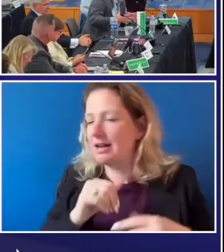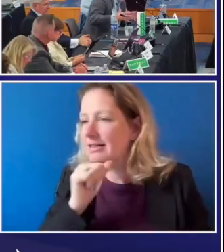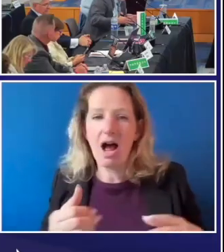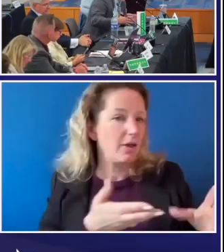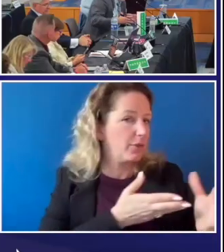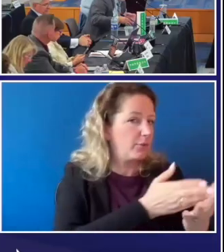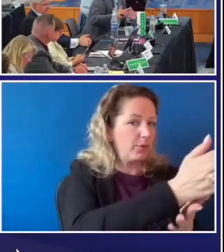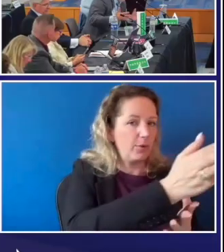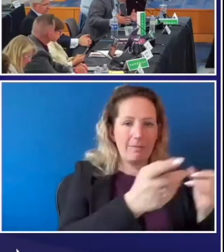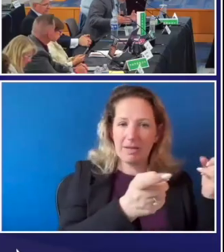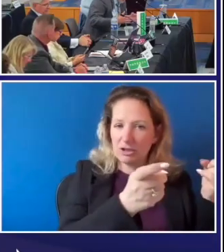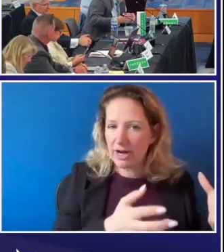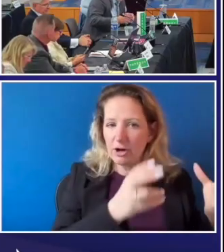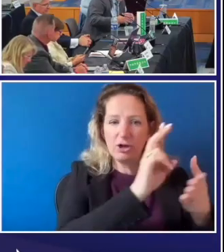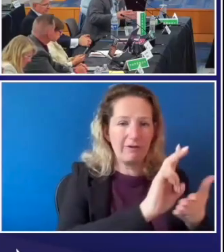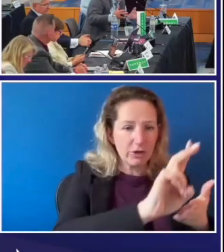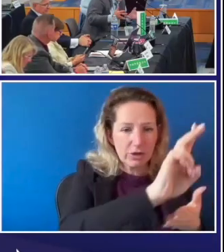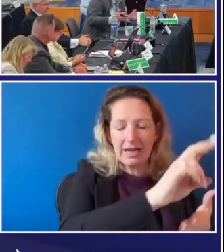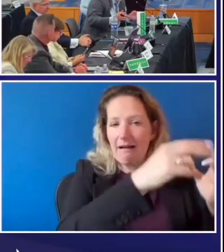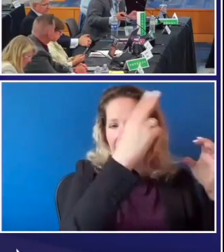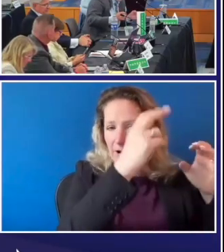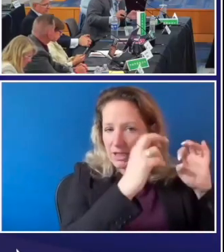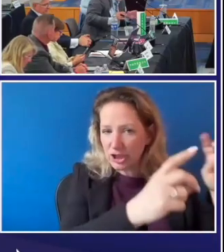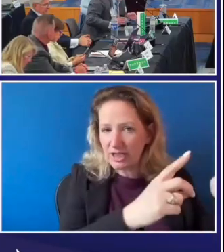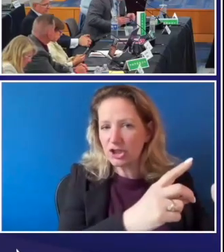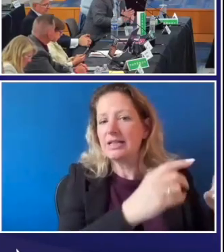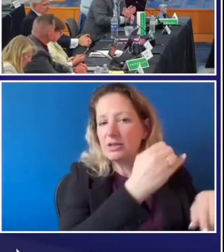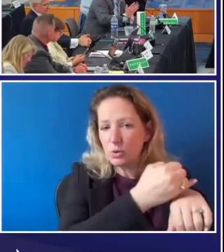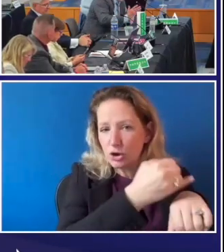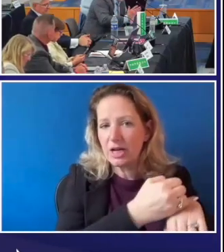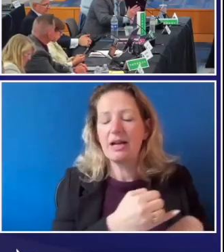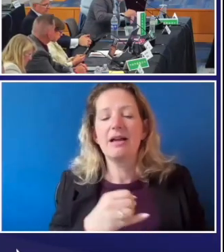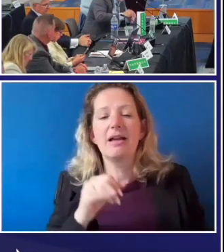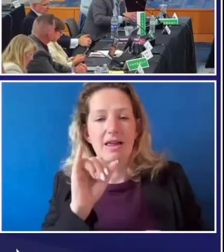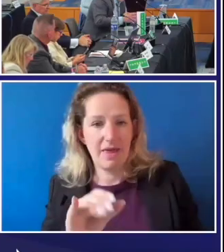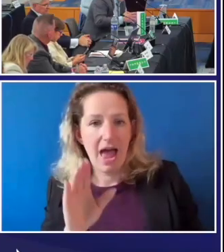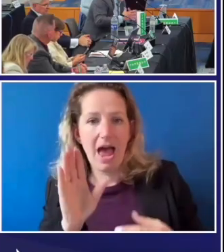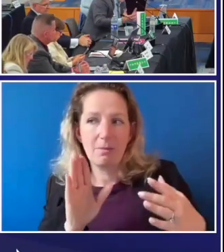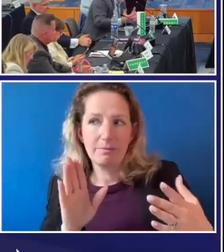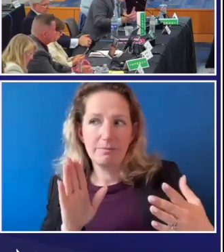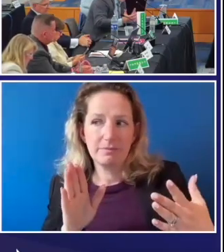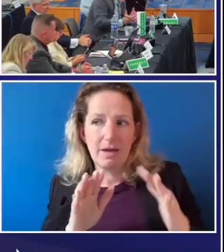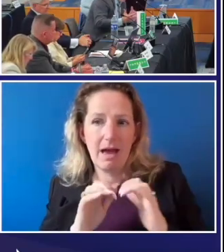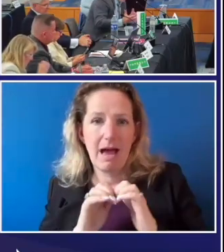in the universities, in the high education institutions, it would be a way for enriching the set of